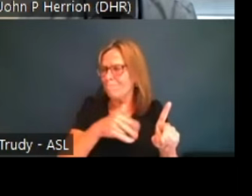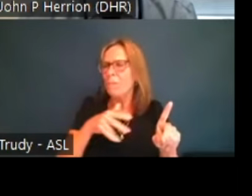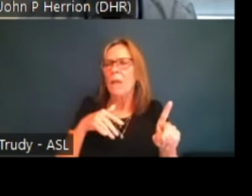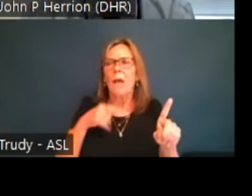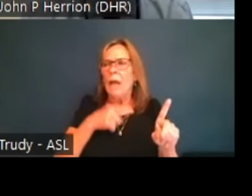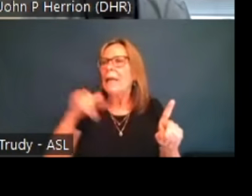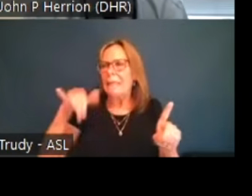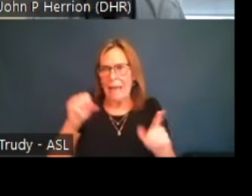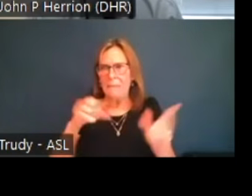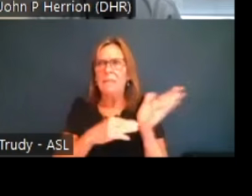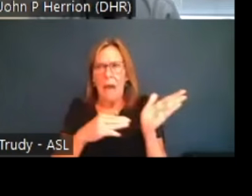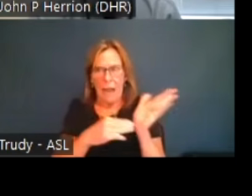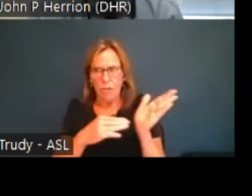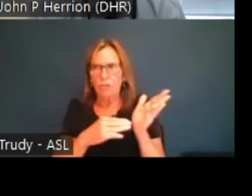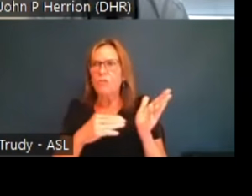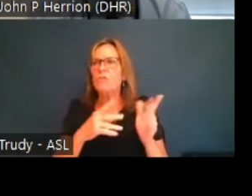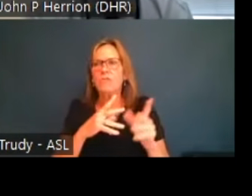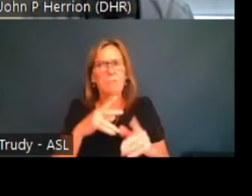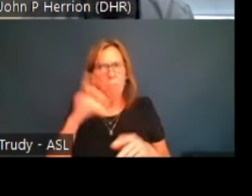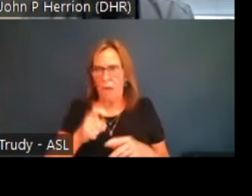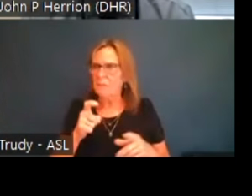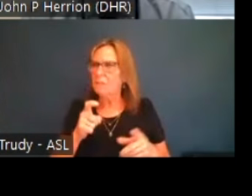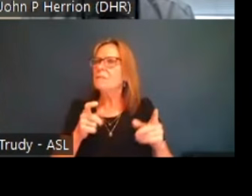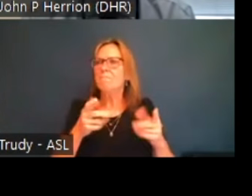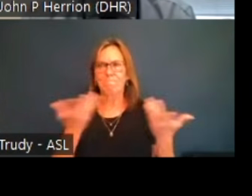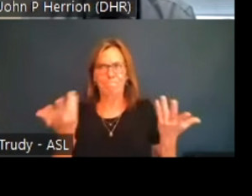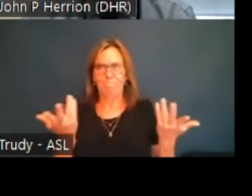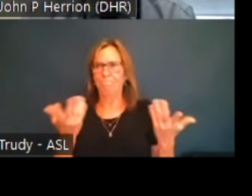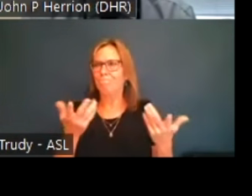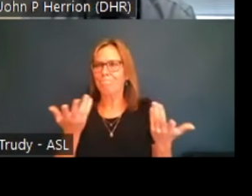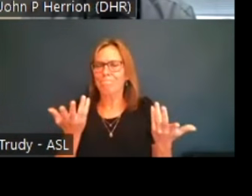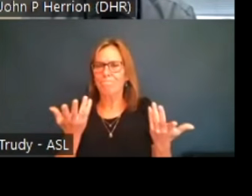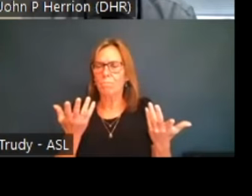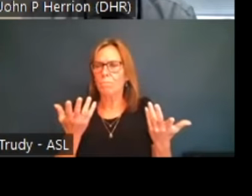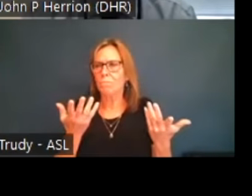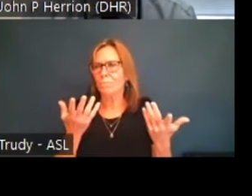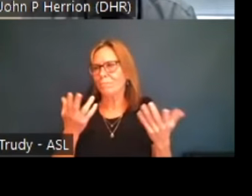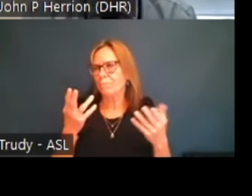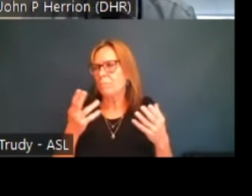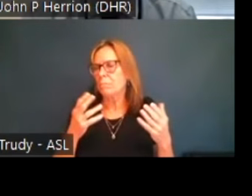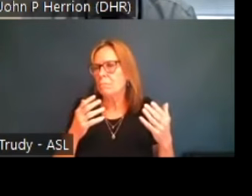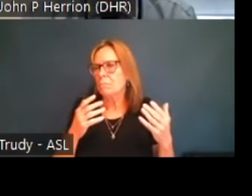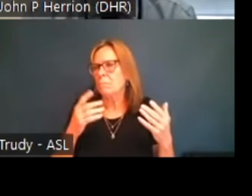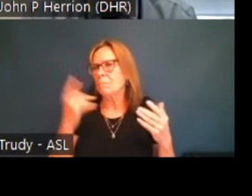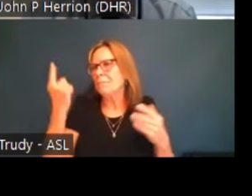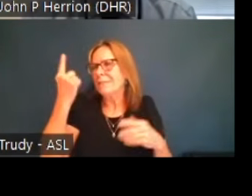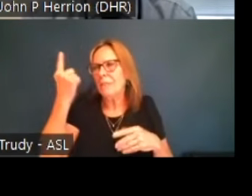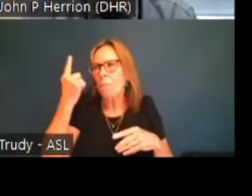So somebody who uses a wheelchair needs some type of lift or piece of equipment to be able to get -- whether or